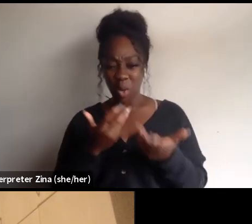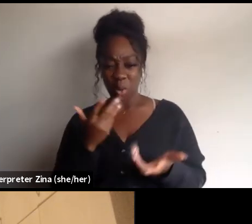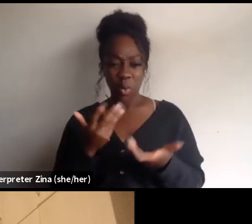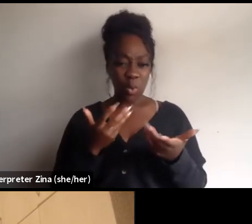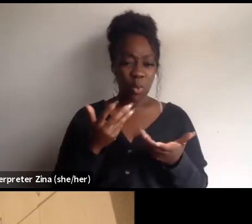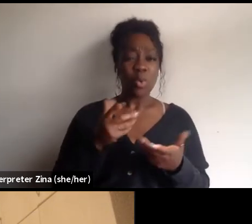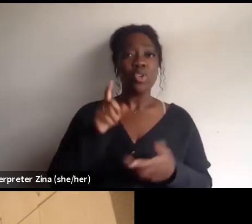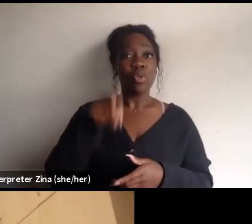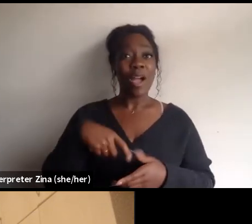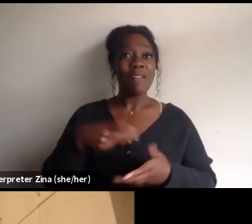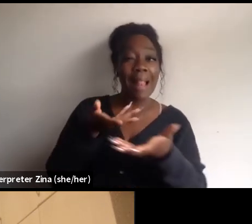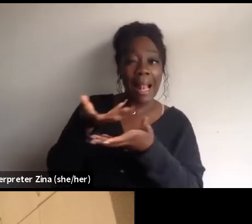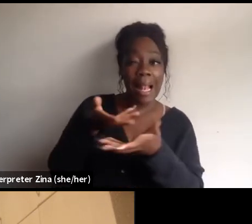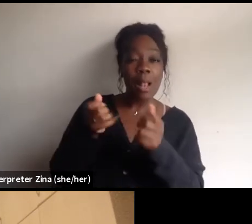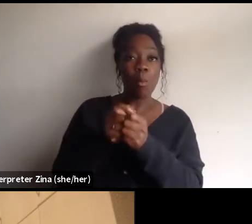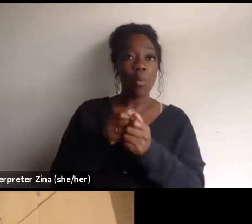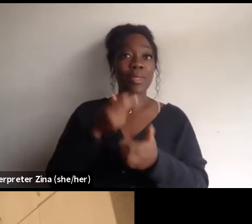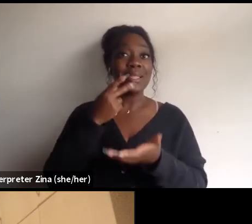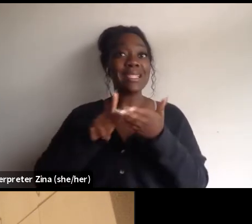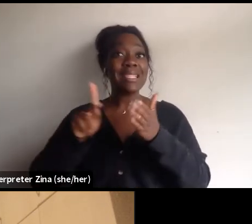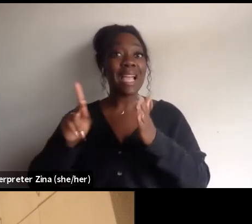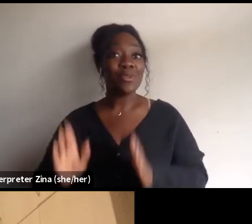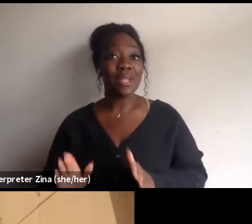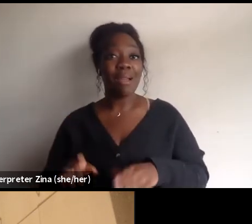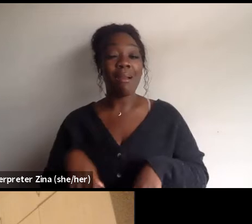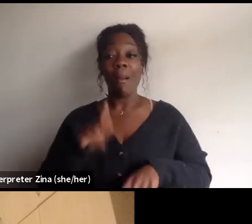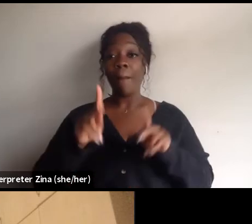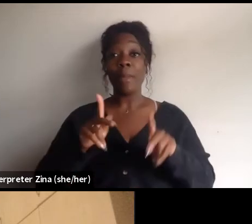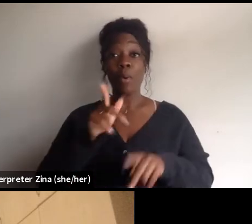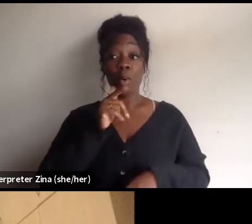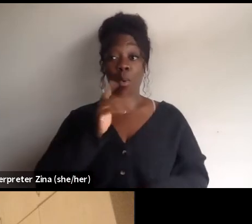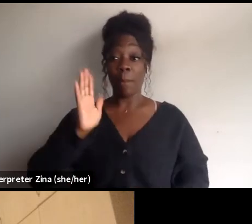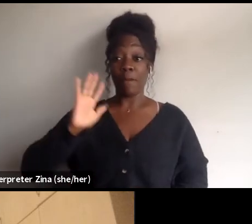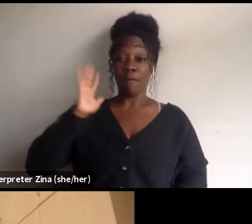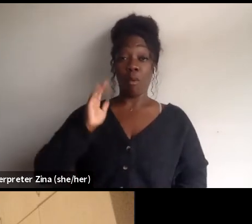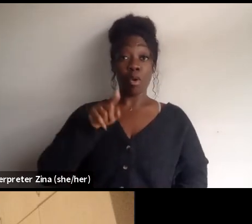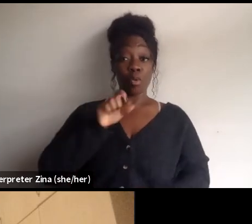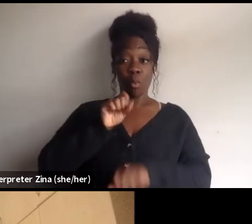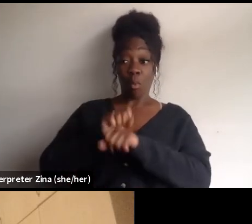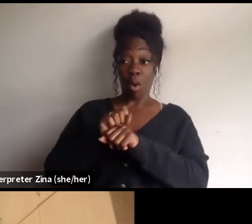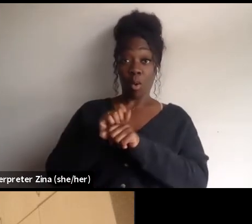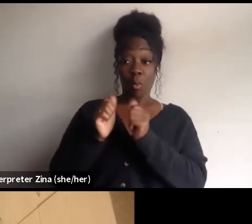some of the past people that you connected with that used to work there would explain it,